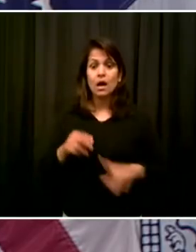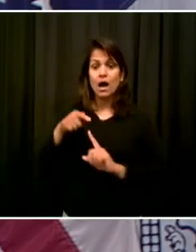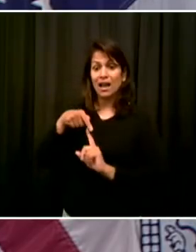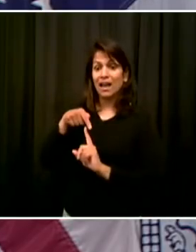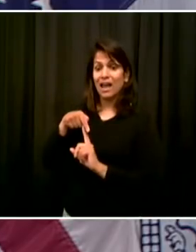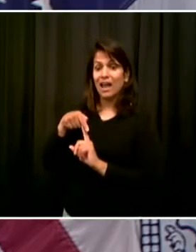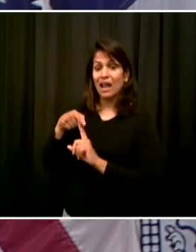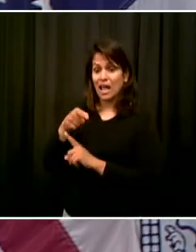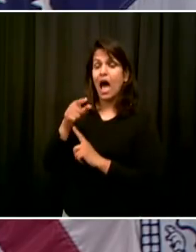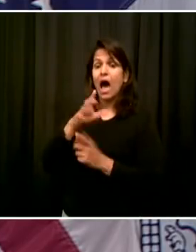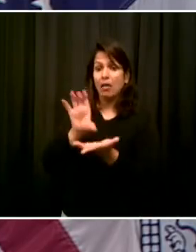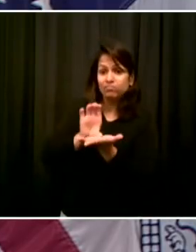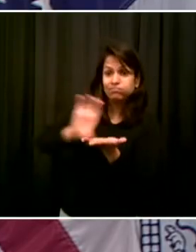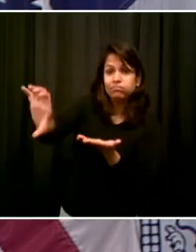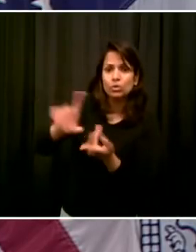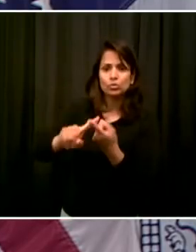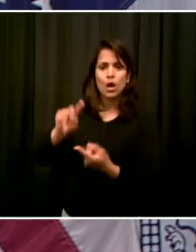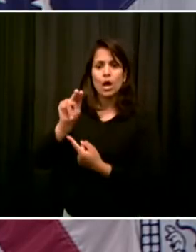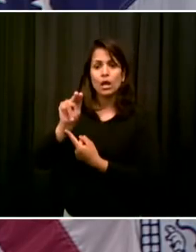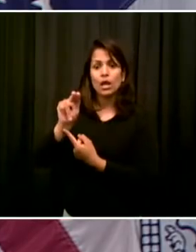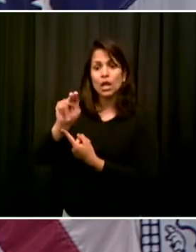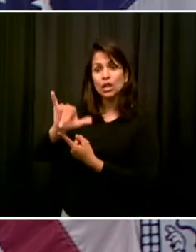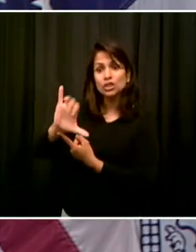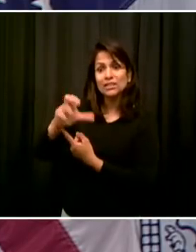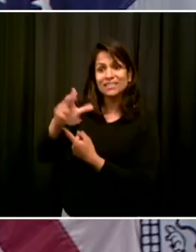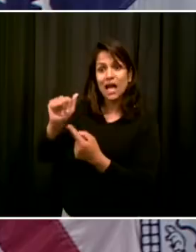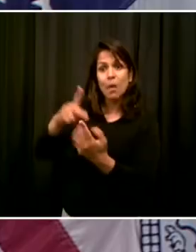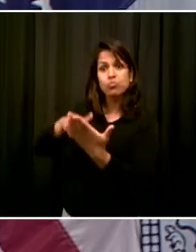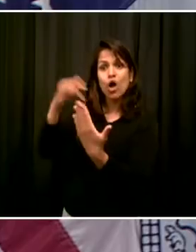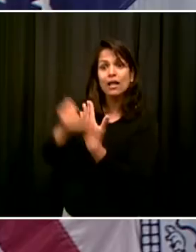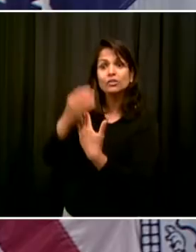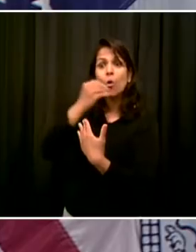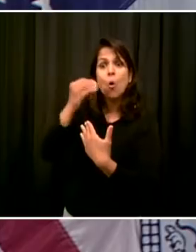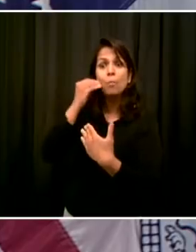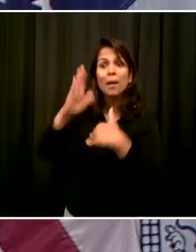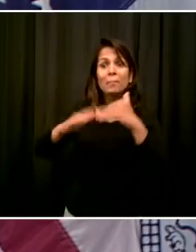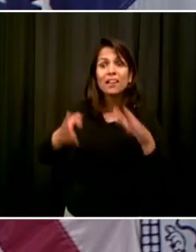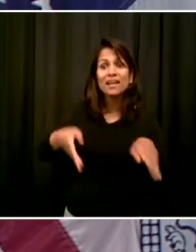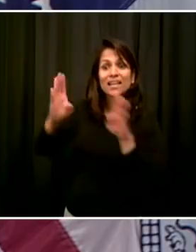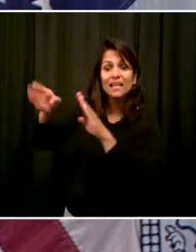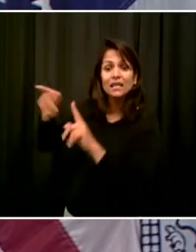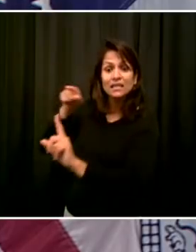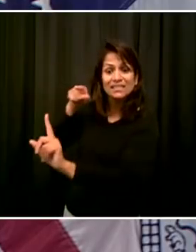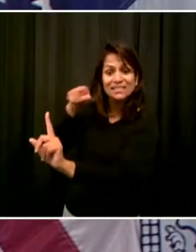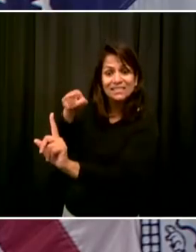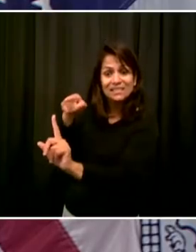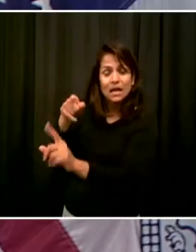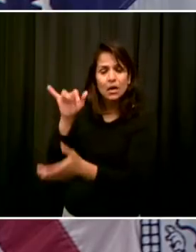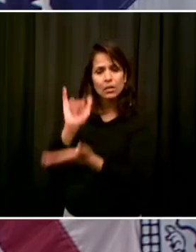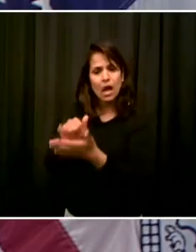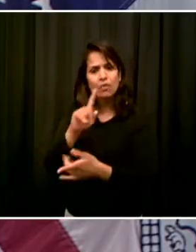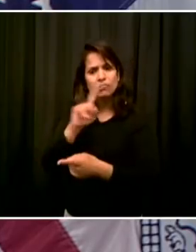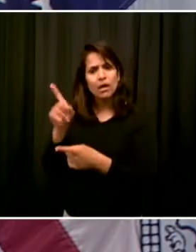PARTICULARLY YOUNG PEOPLE, WILL HAVE A LASTNGI AND POSITIVE IMPACT ON THEIR LIVES.